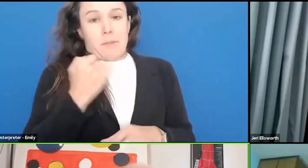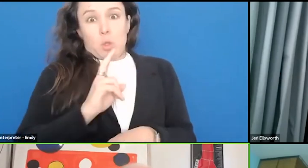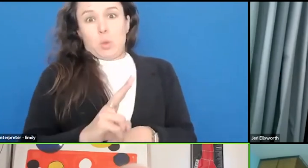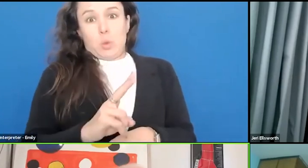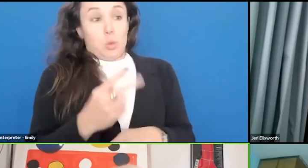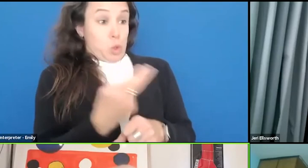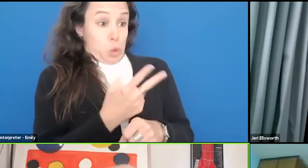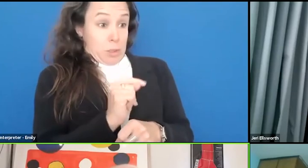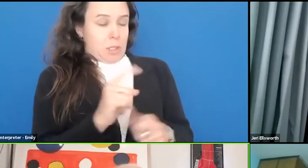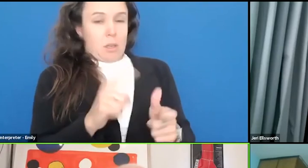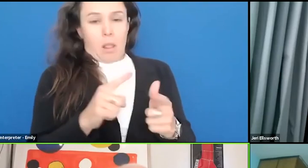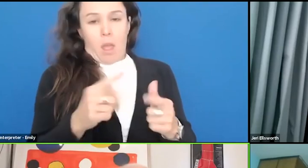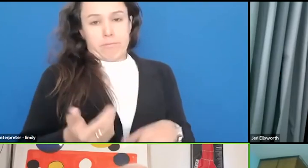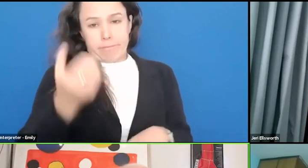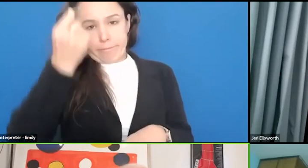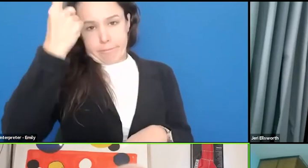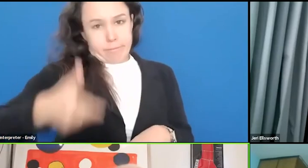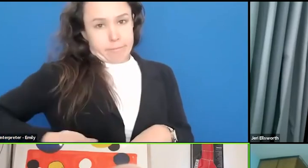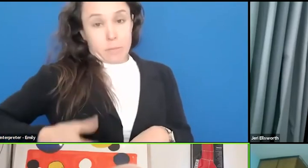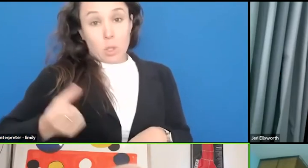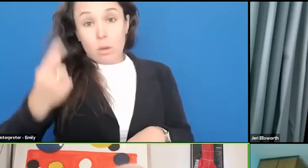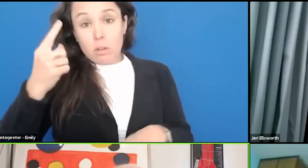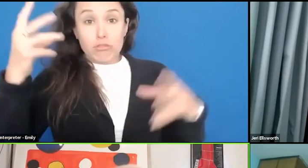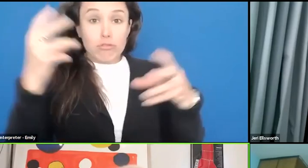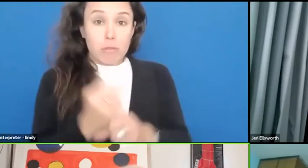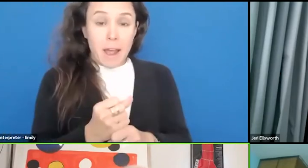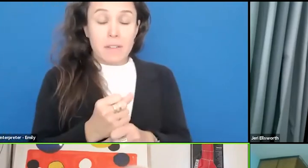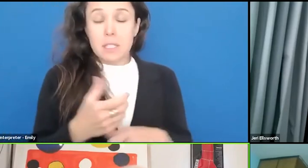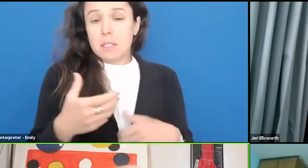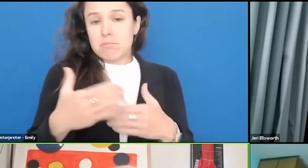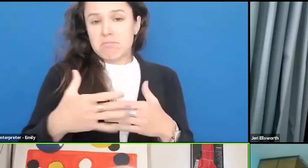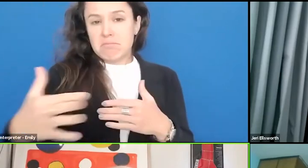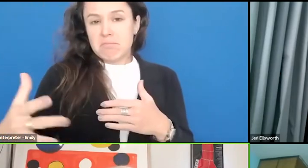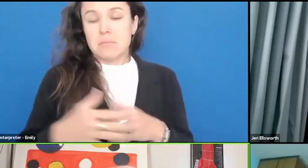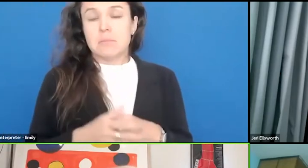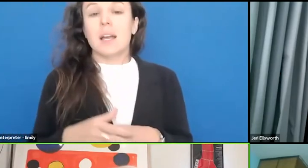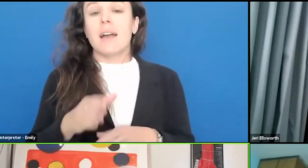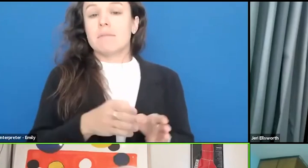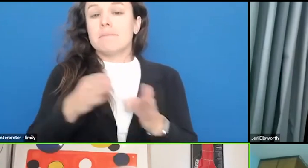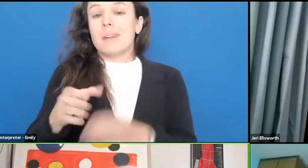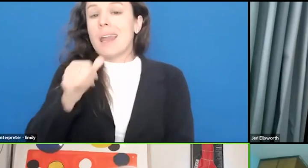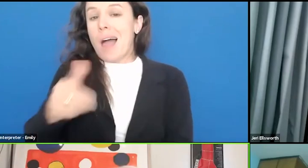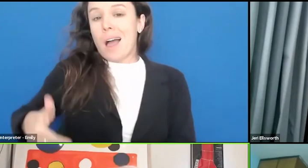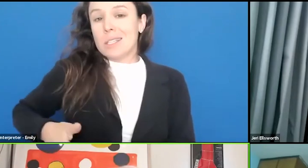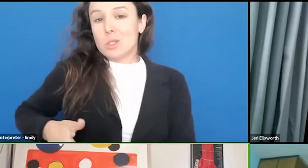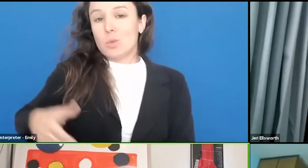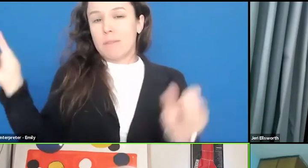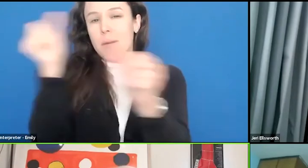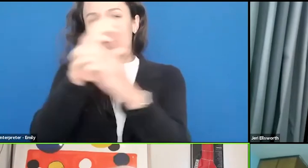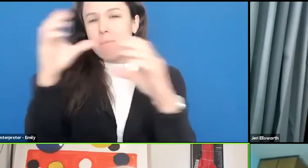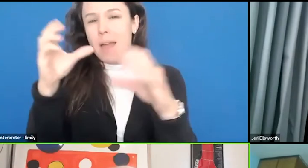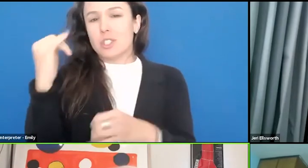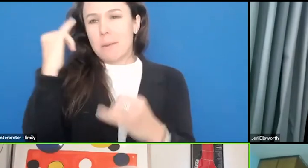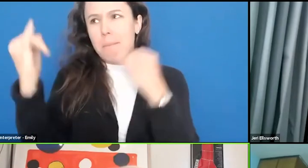that you understand gravity etc. There are the non-intuitive imagined abstract interfaces --